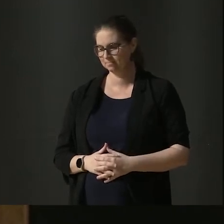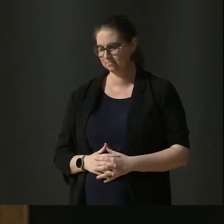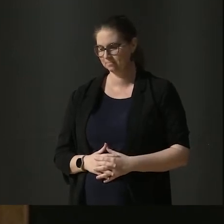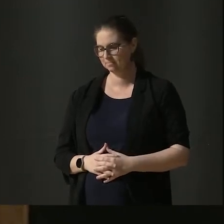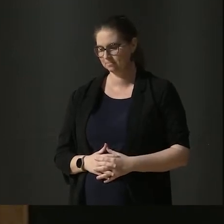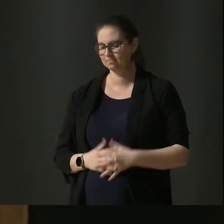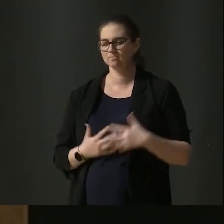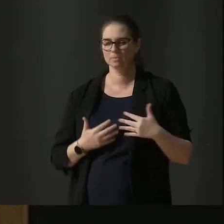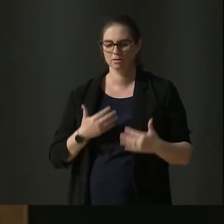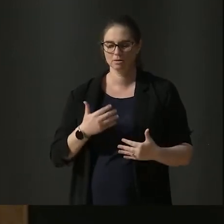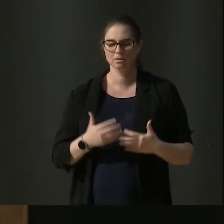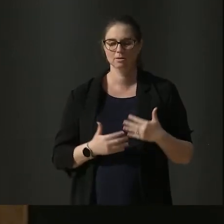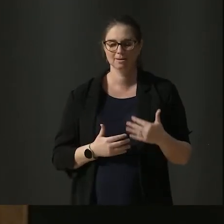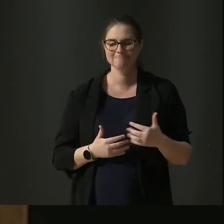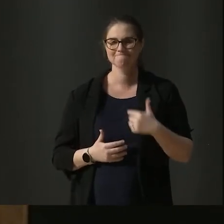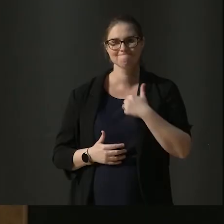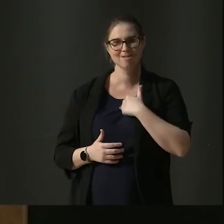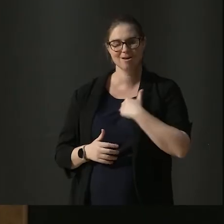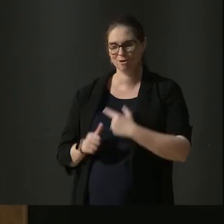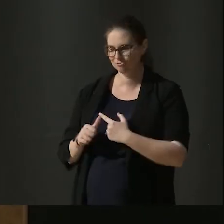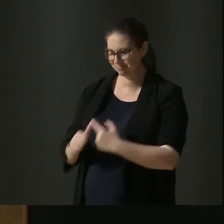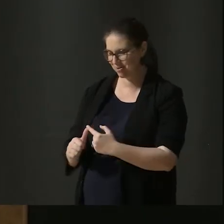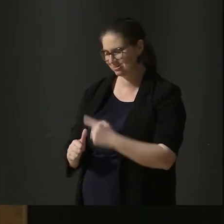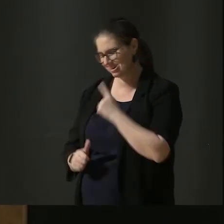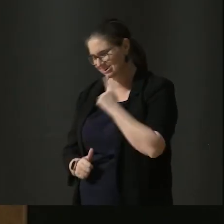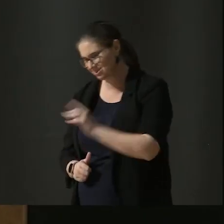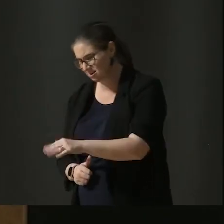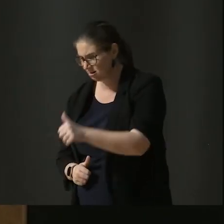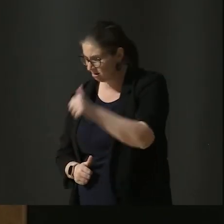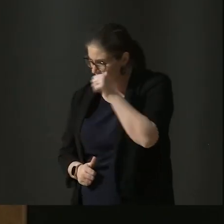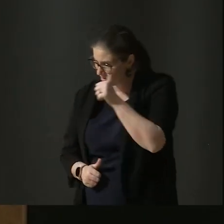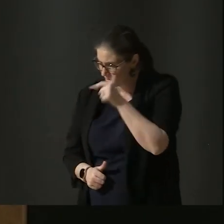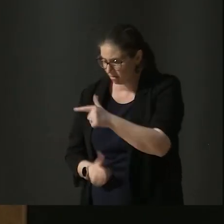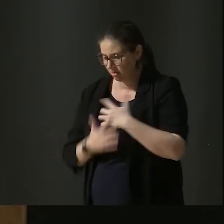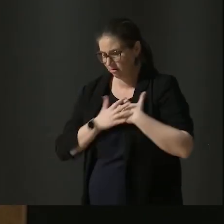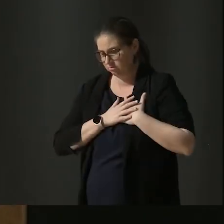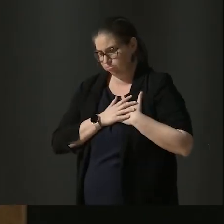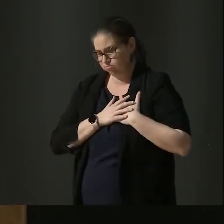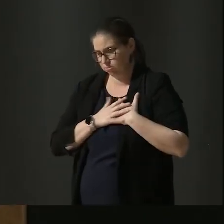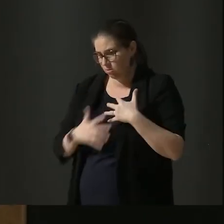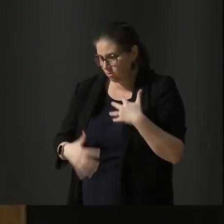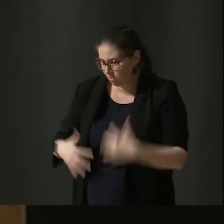After a moment, I said, I know, sweetie. It hurts. You look so sad.